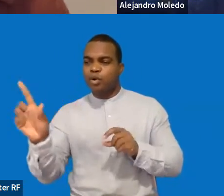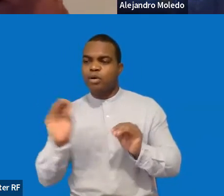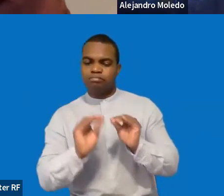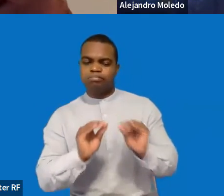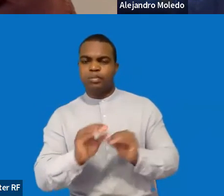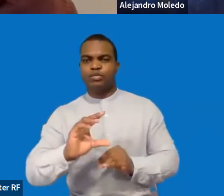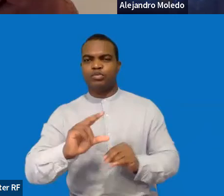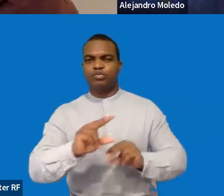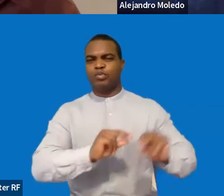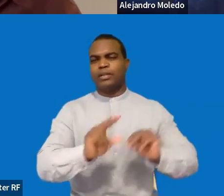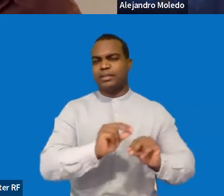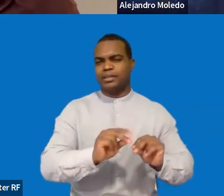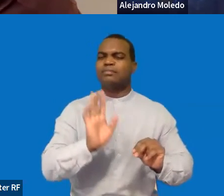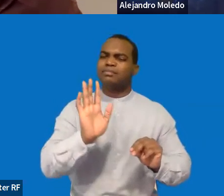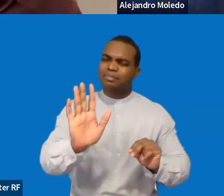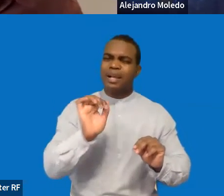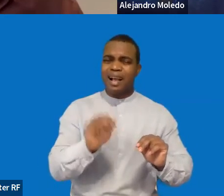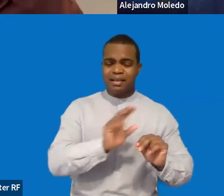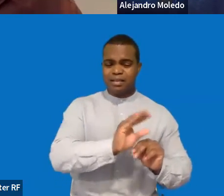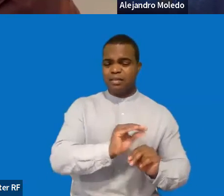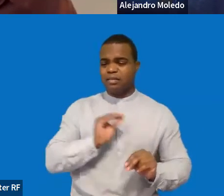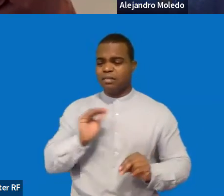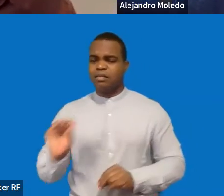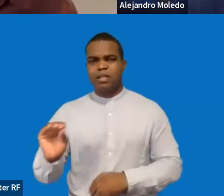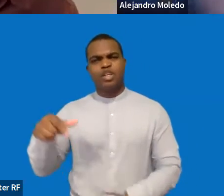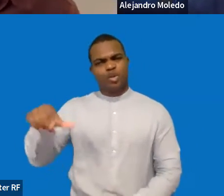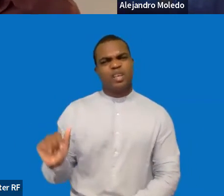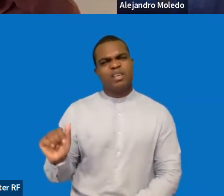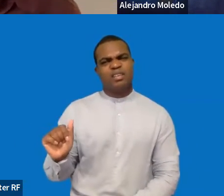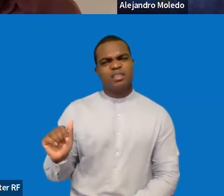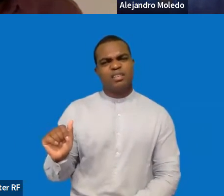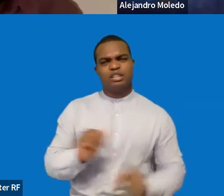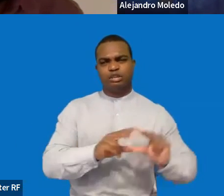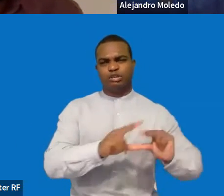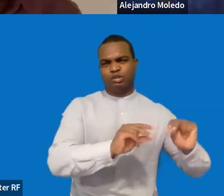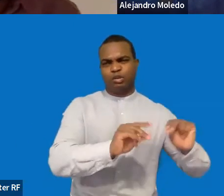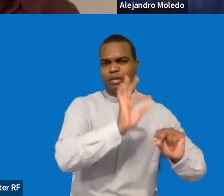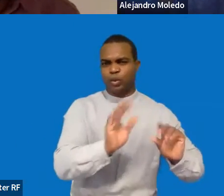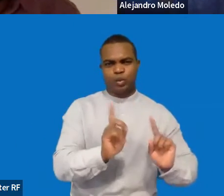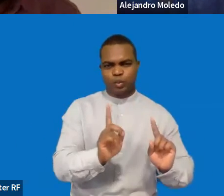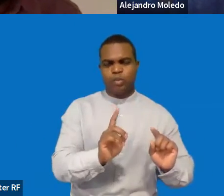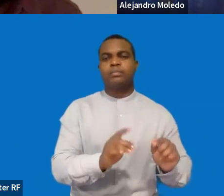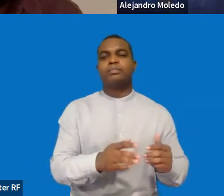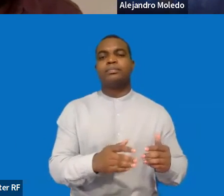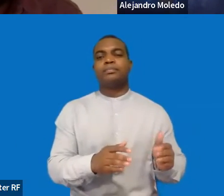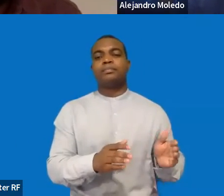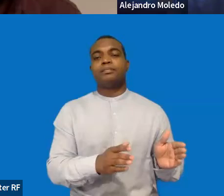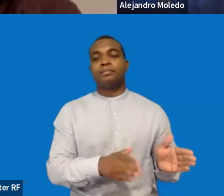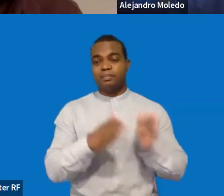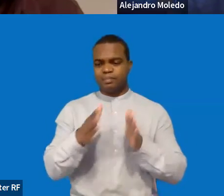One of them is how the use of the digital cards will be guaranteed and how will the user be identified?